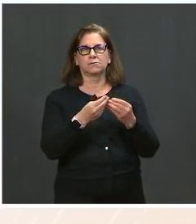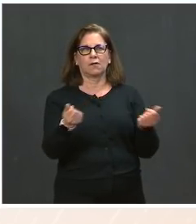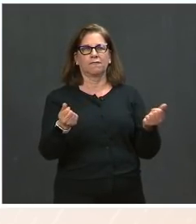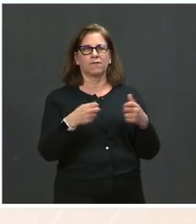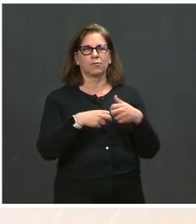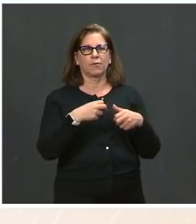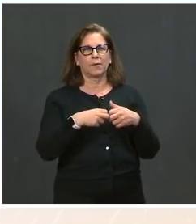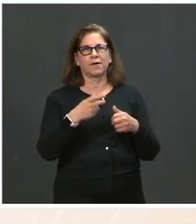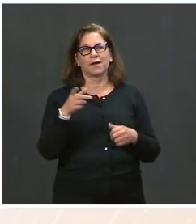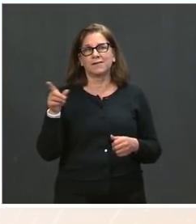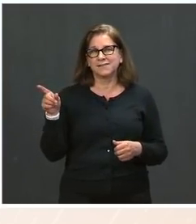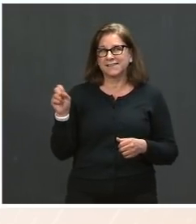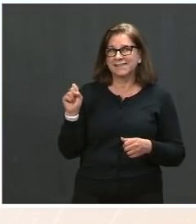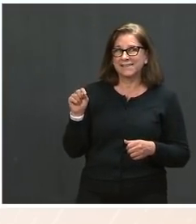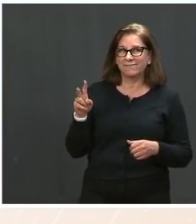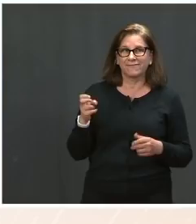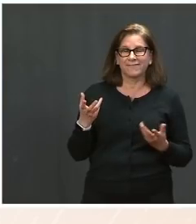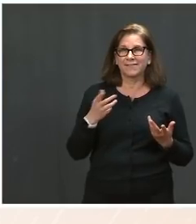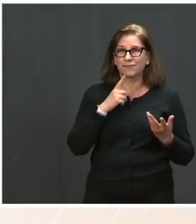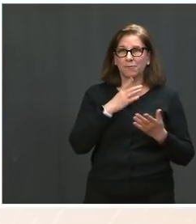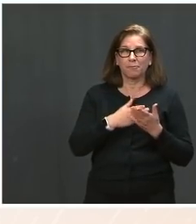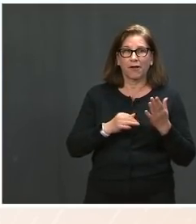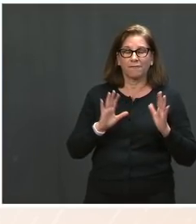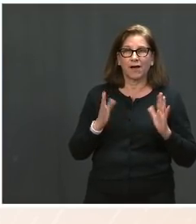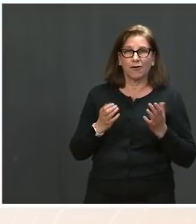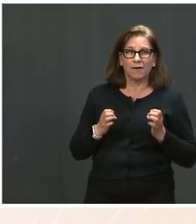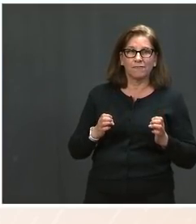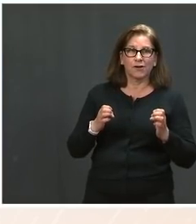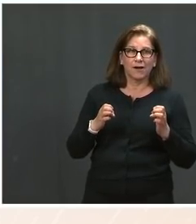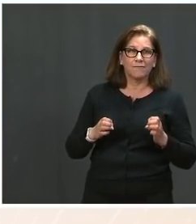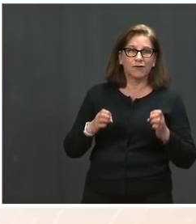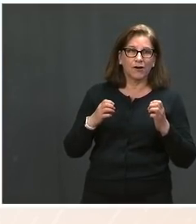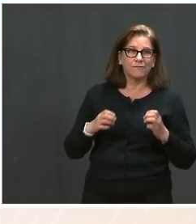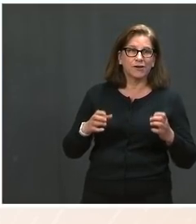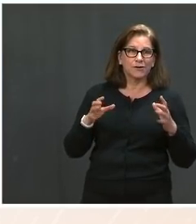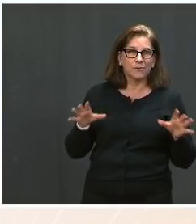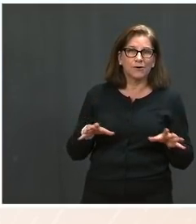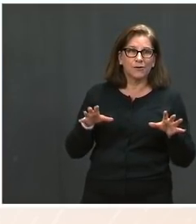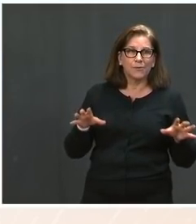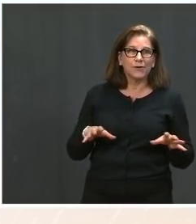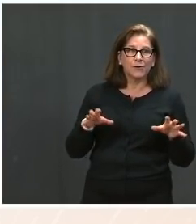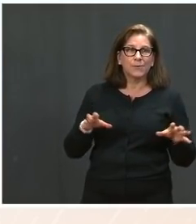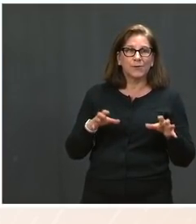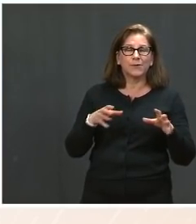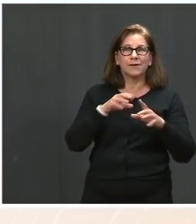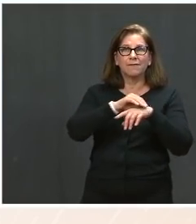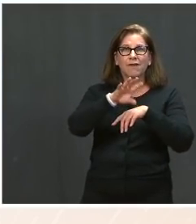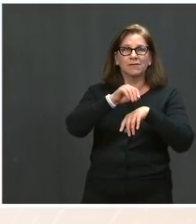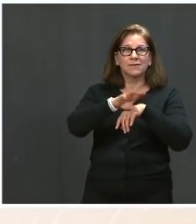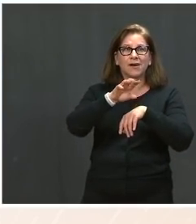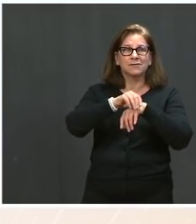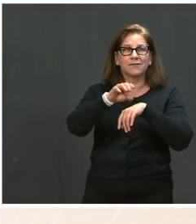And, again, it's led by the National Security Advisor and our Director of the National Economic Council, so it shows you what a priority this is to the President